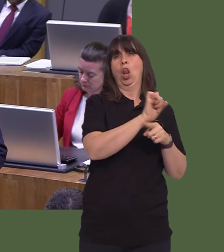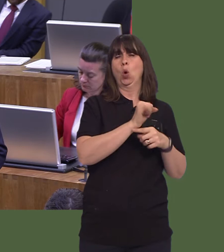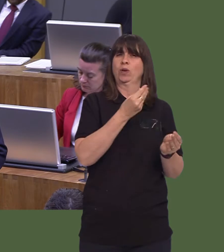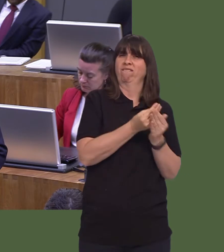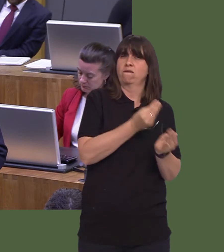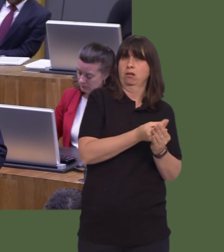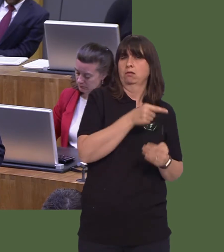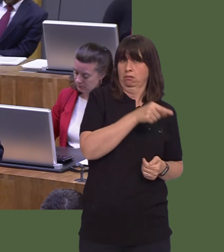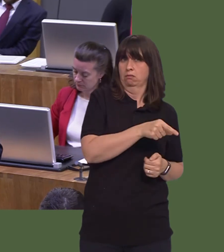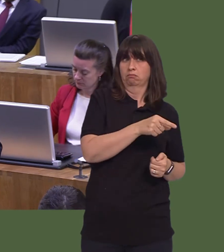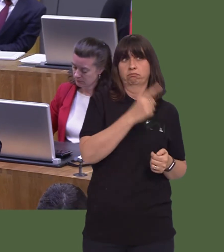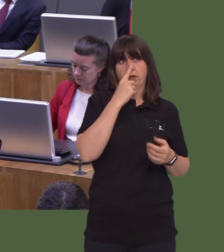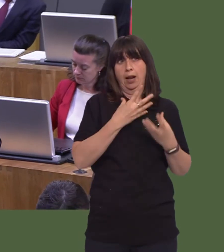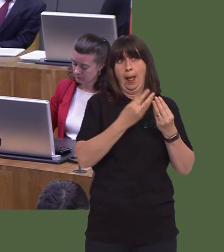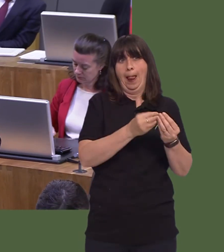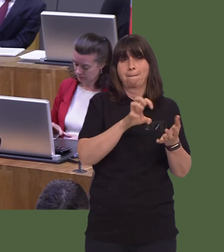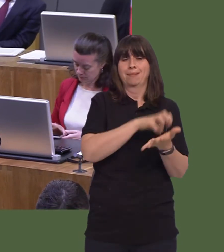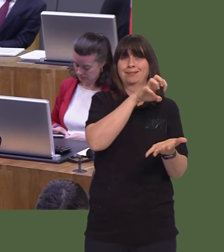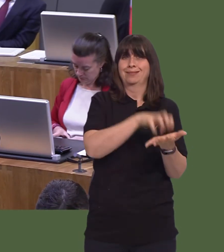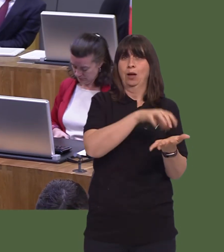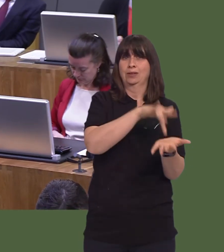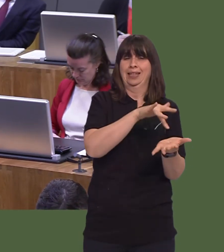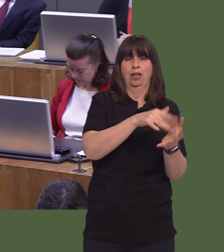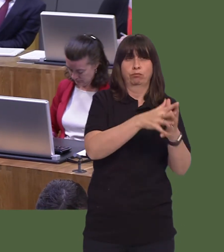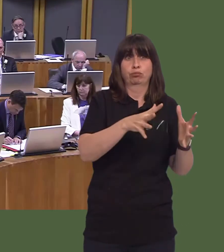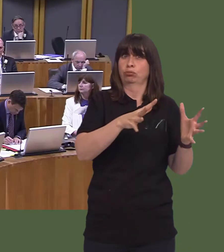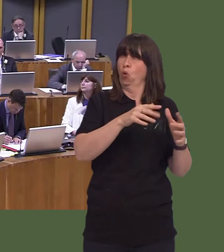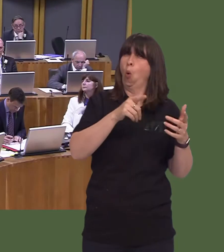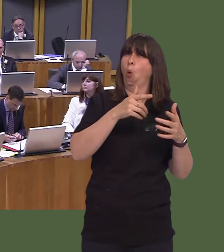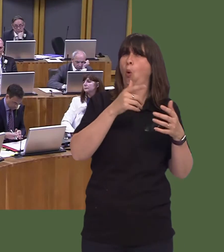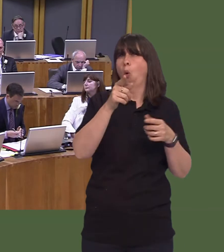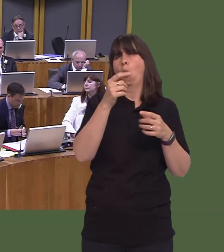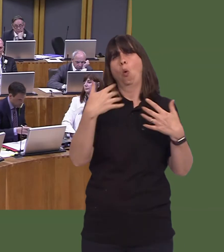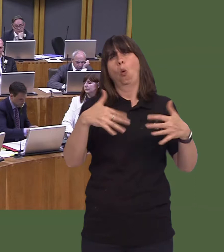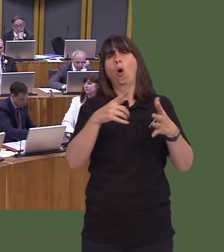helping to support town-centre regeneration across Wales. Aberdare, in particular, is seeing the benefit of that.